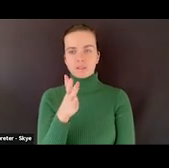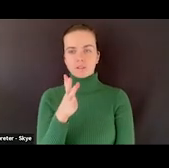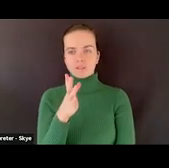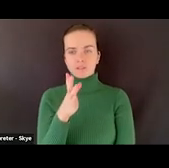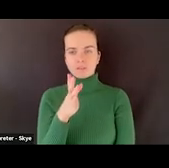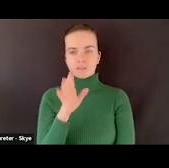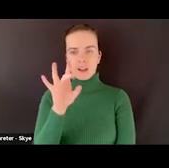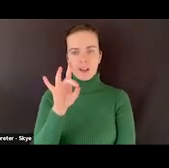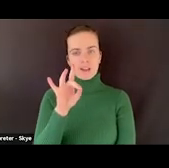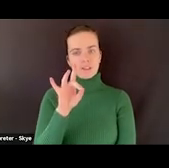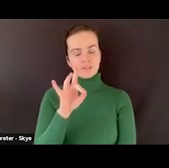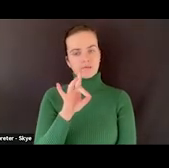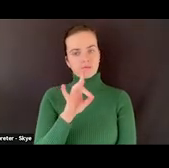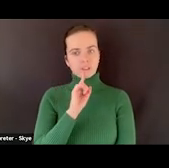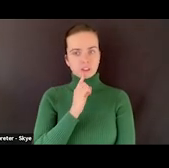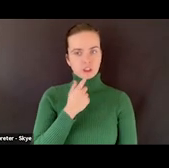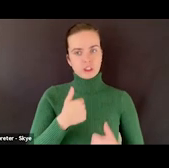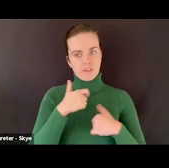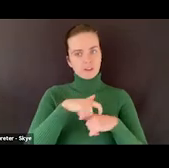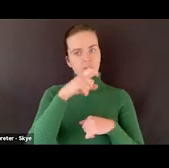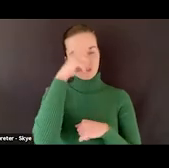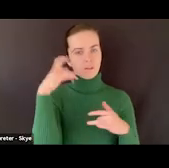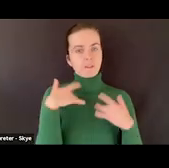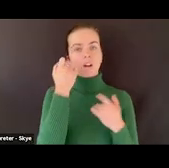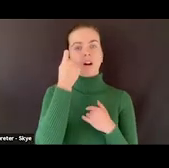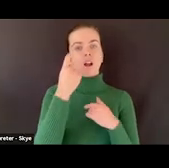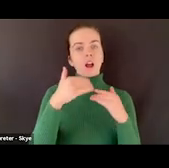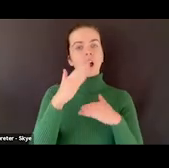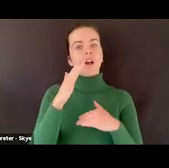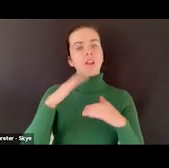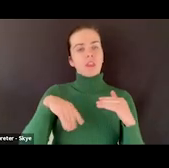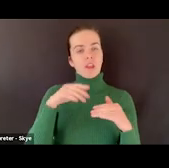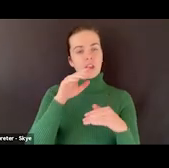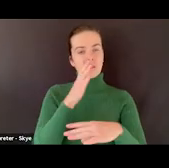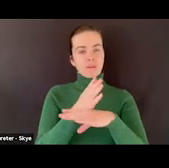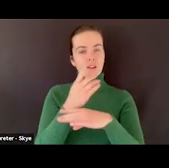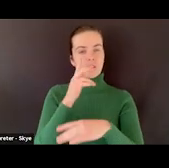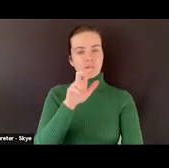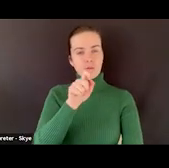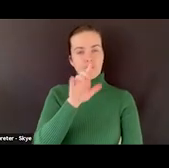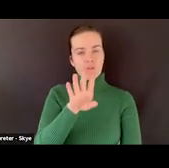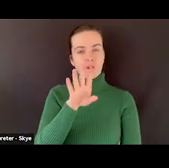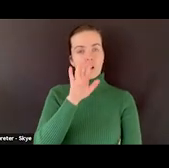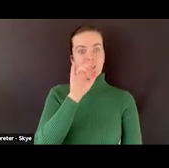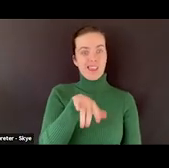slightly higher than the mean of 3.4 event types reported by a nationally representative sample